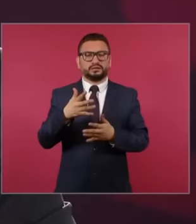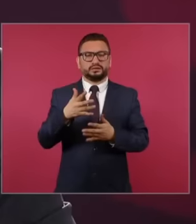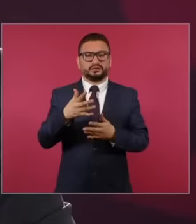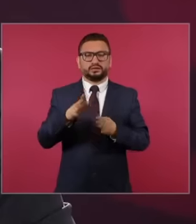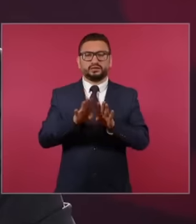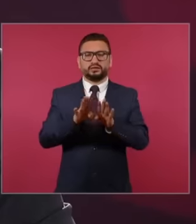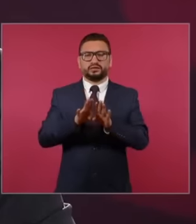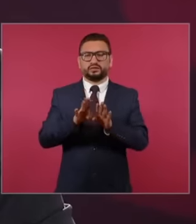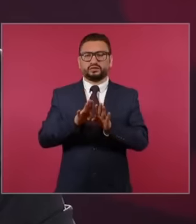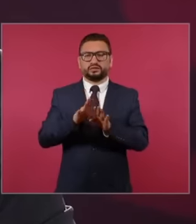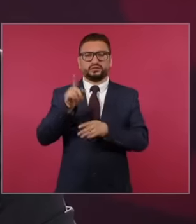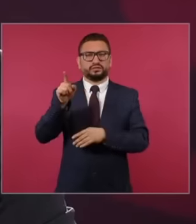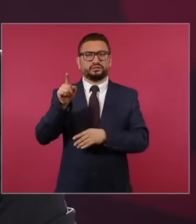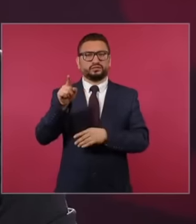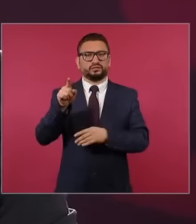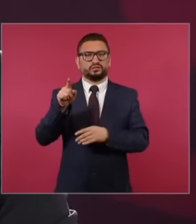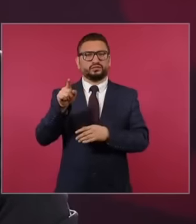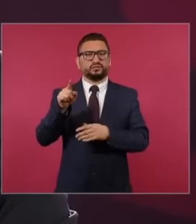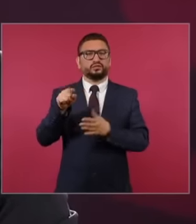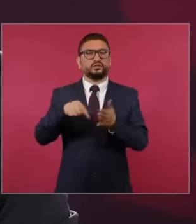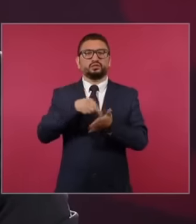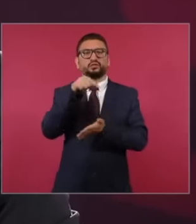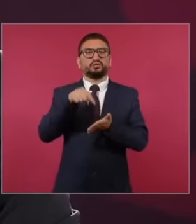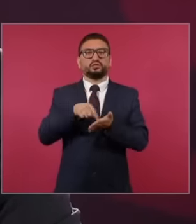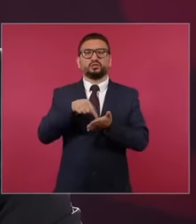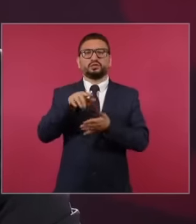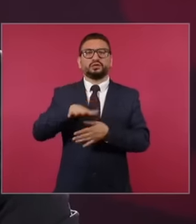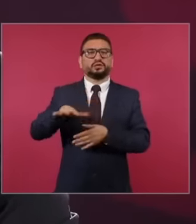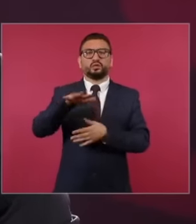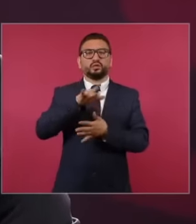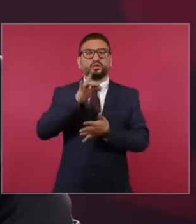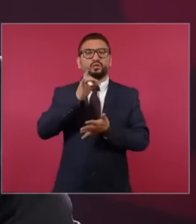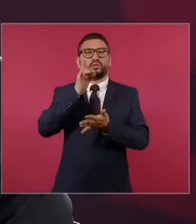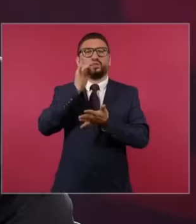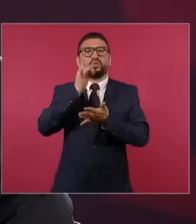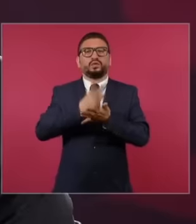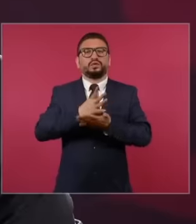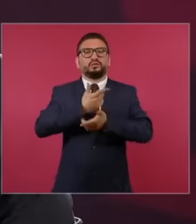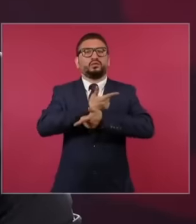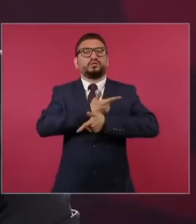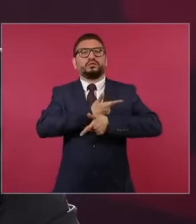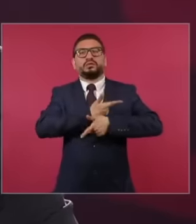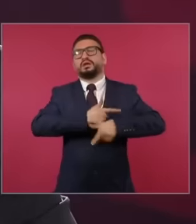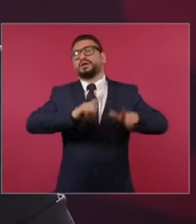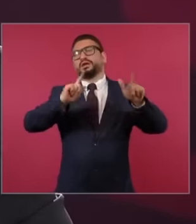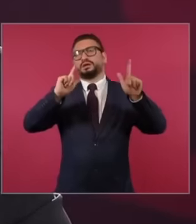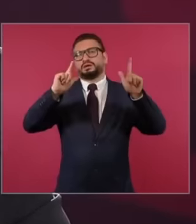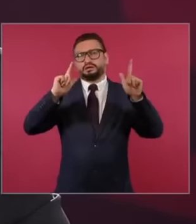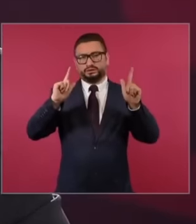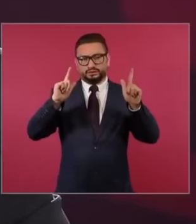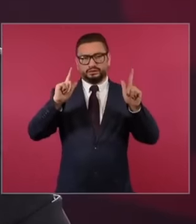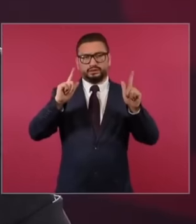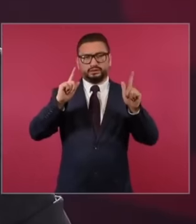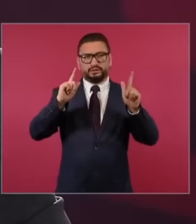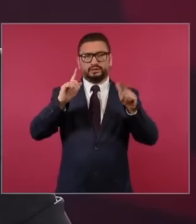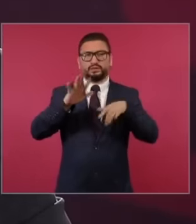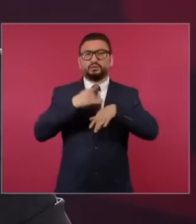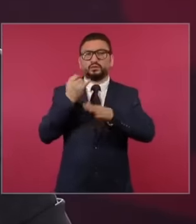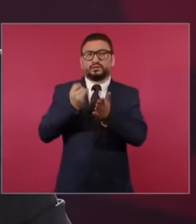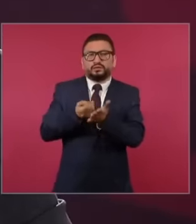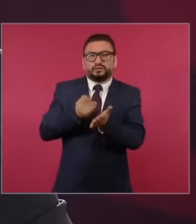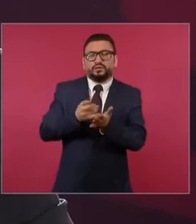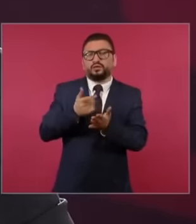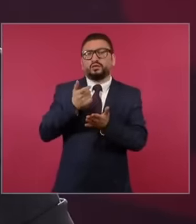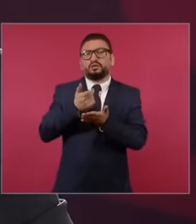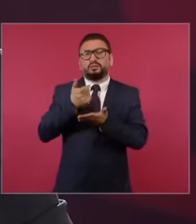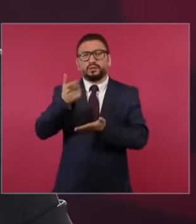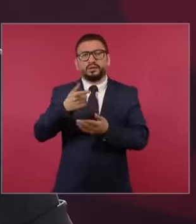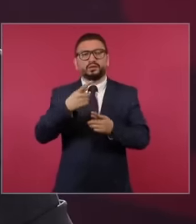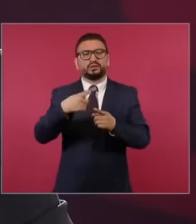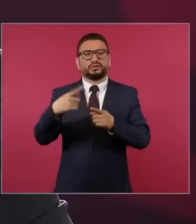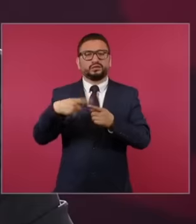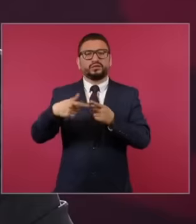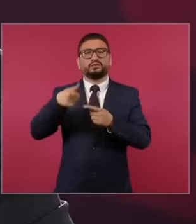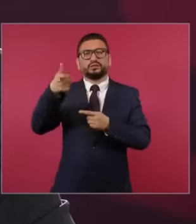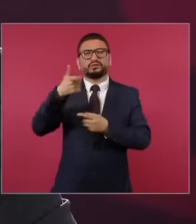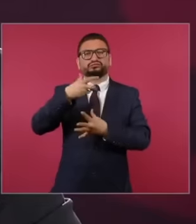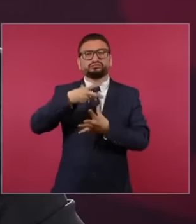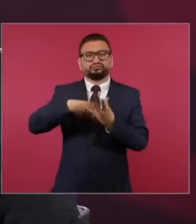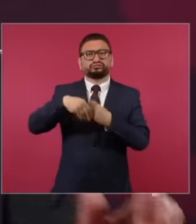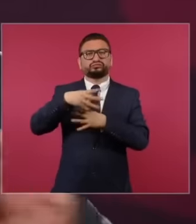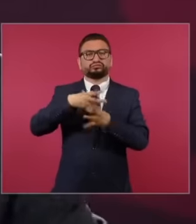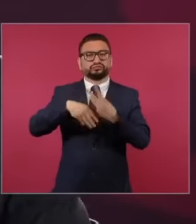the the the the only tax haven zone. financial money launderer in the